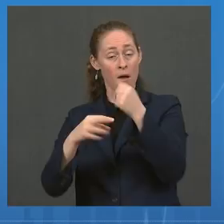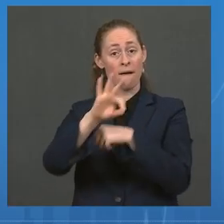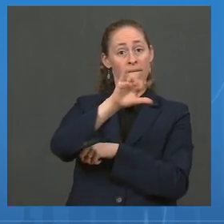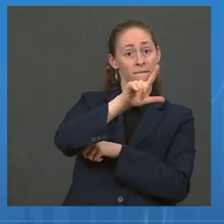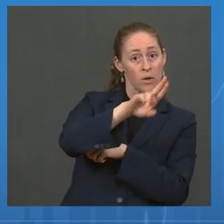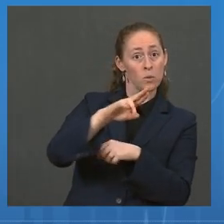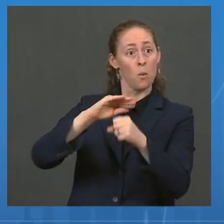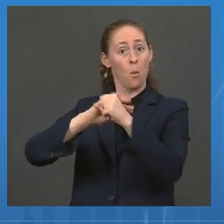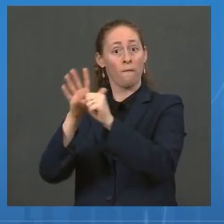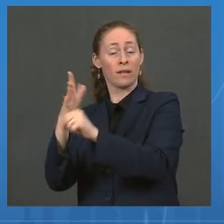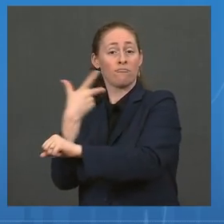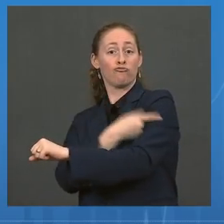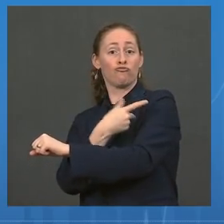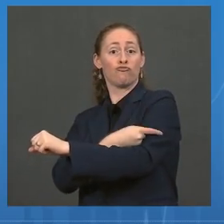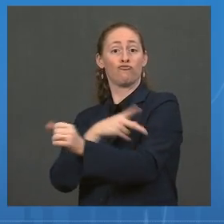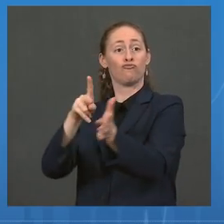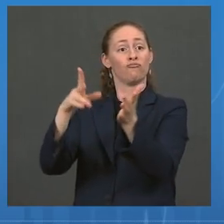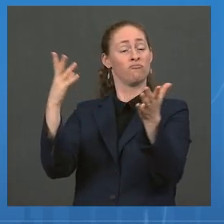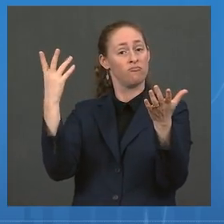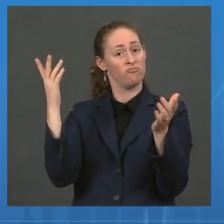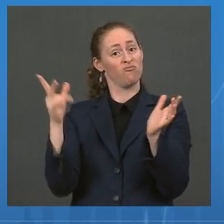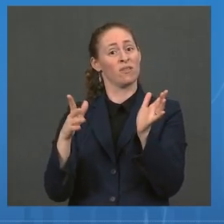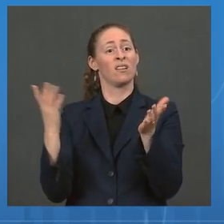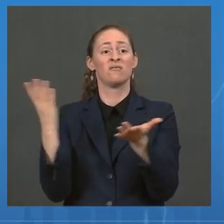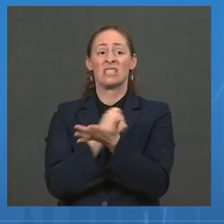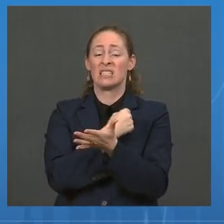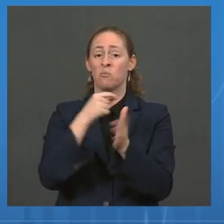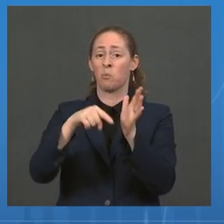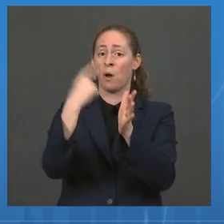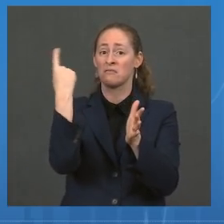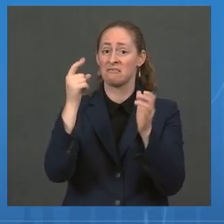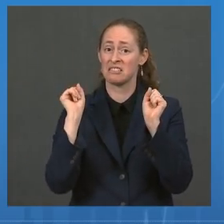It is safe and effective to get both vaccines at the same time.